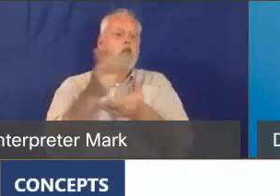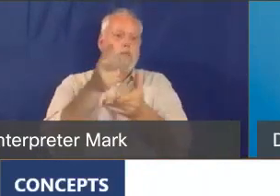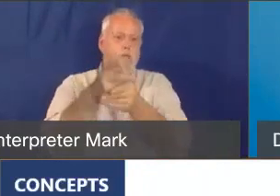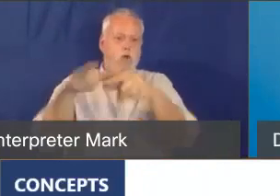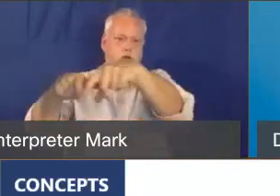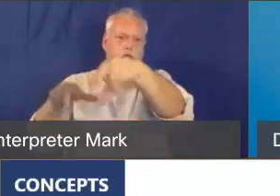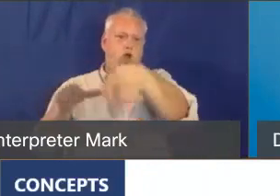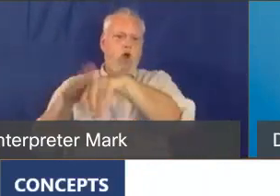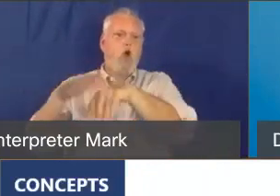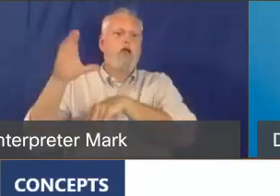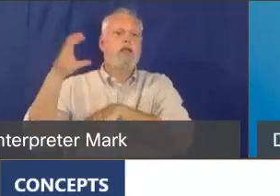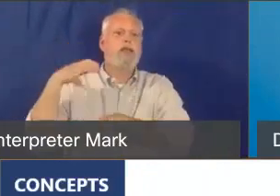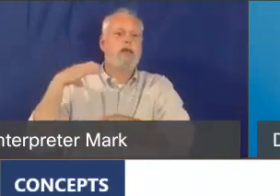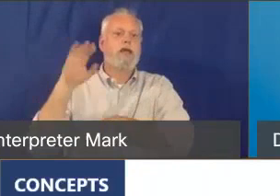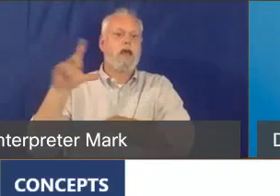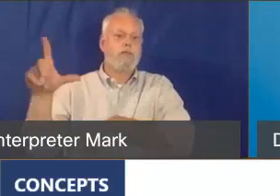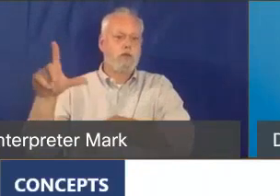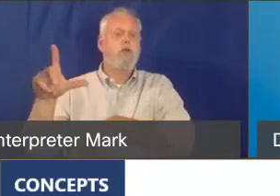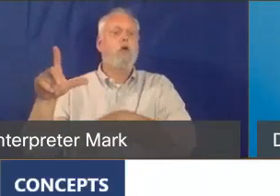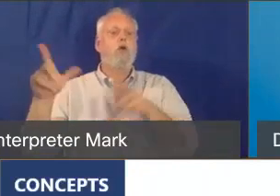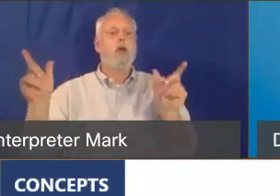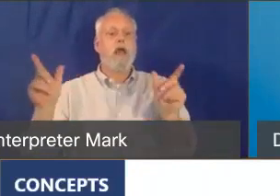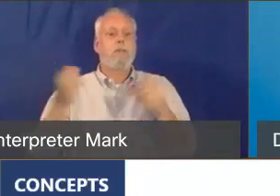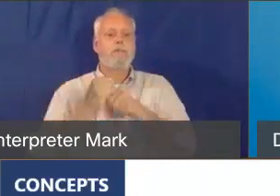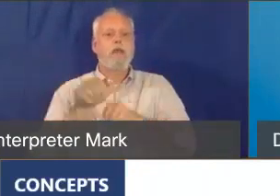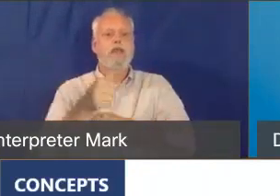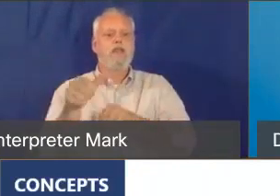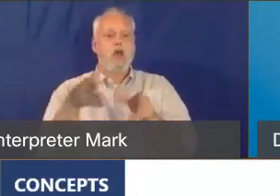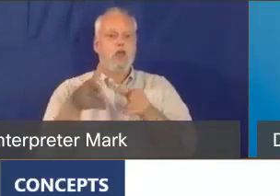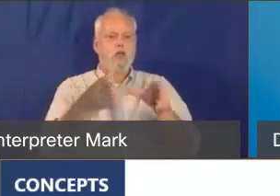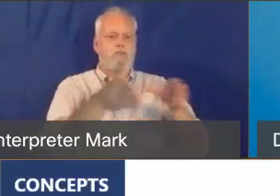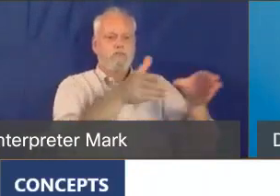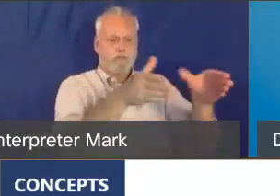And we're narrowing up some lanes in order to provide room for that wide cycle track.